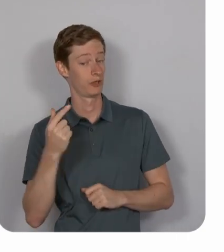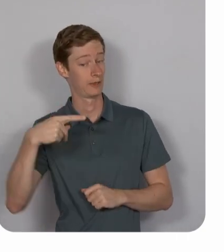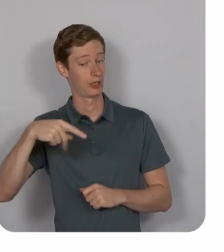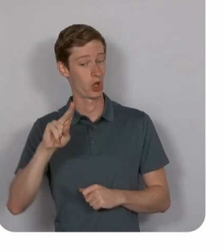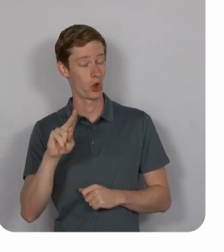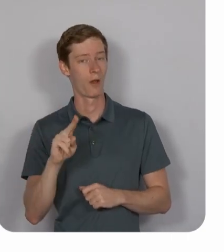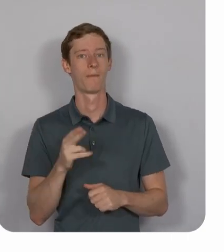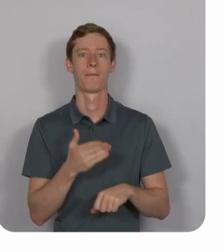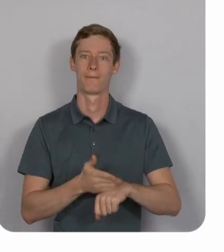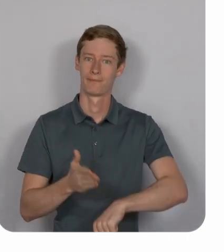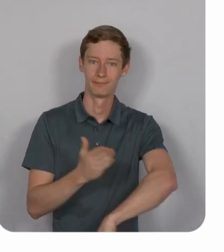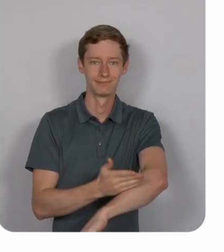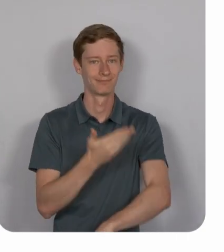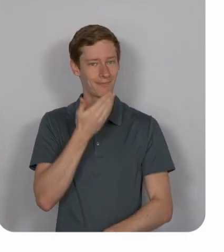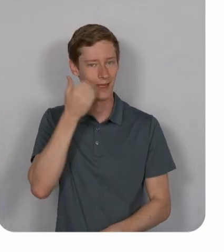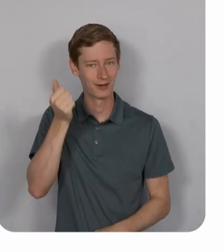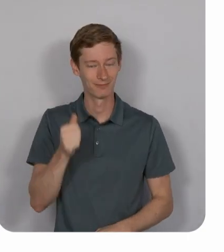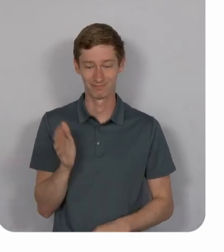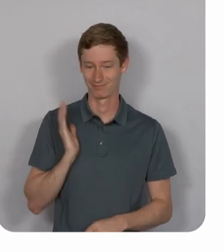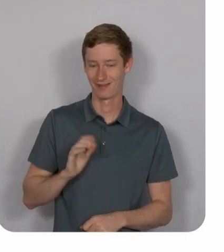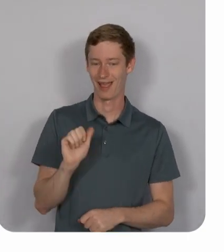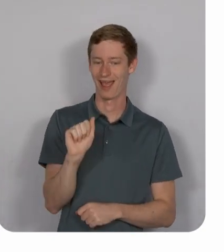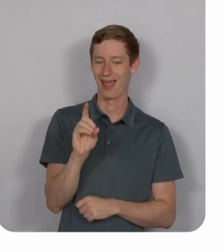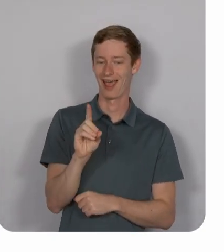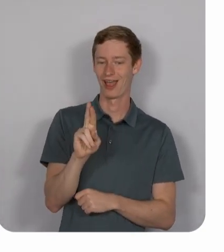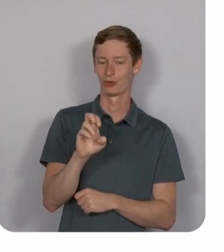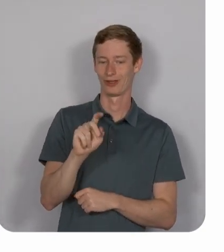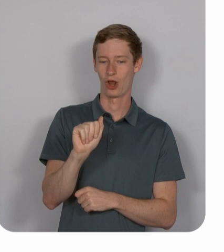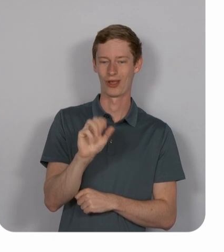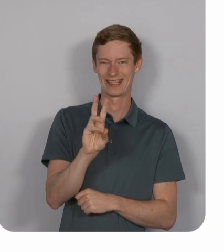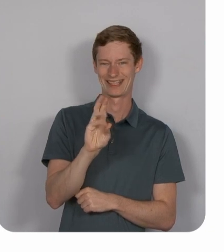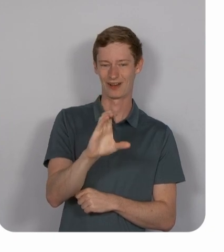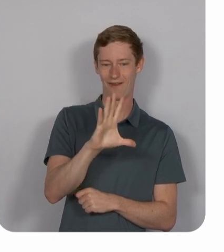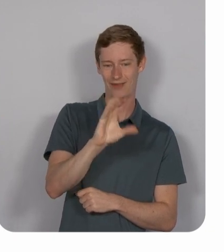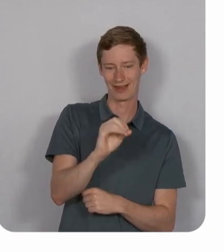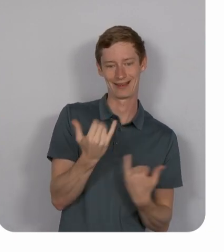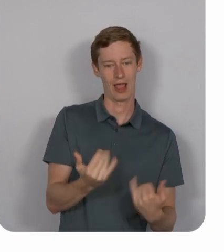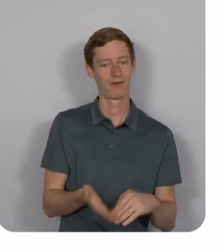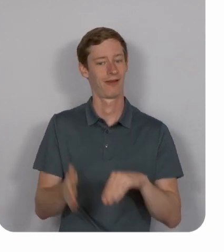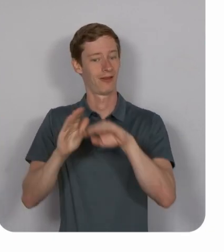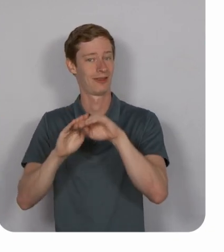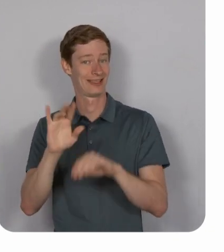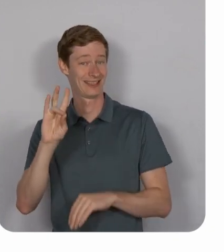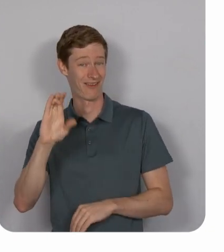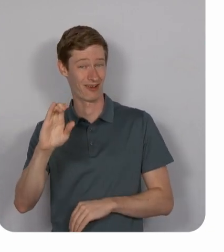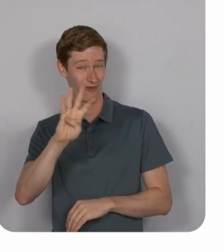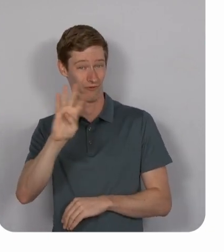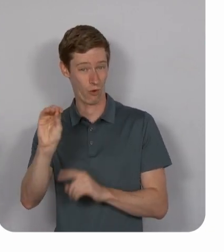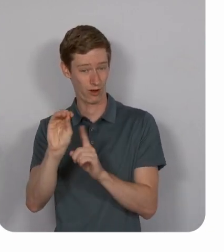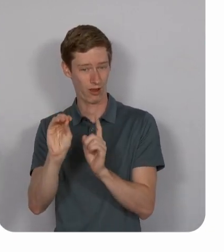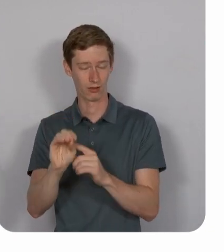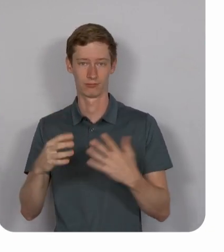The upgrade from the Adreno 650 of Quest 2 to the Adreno 740 of Quest 3 represents a significant boost: